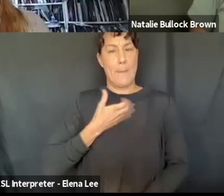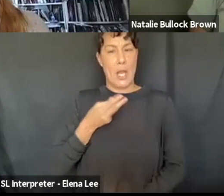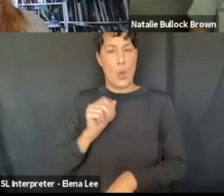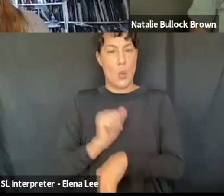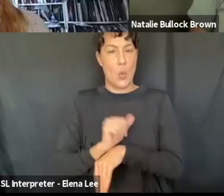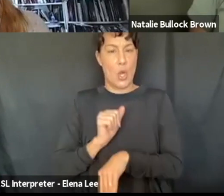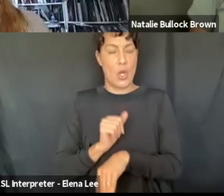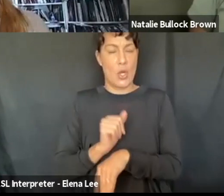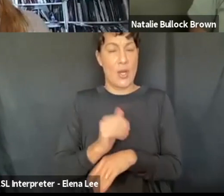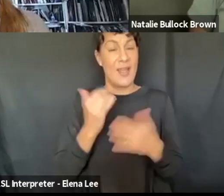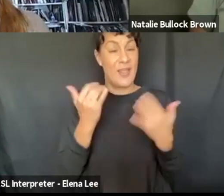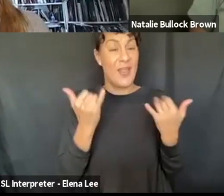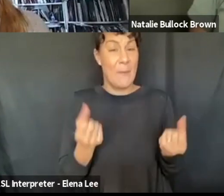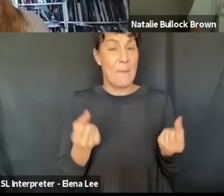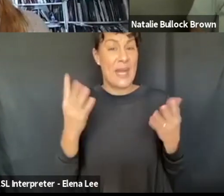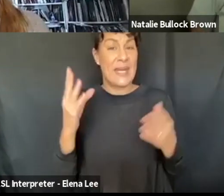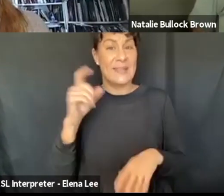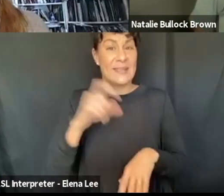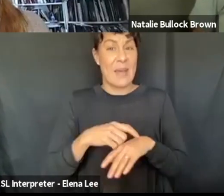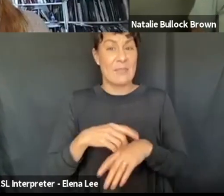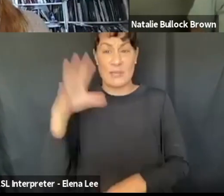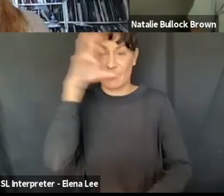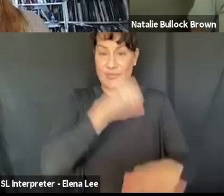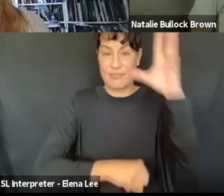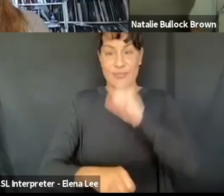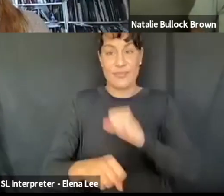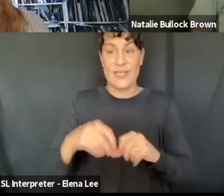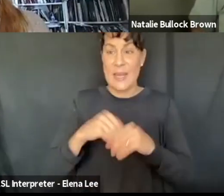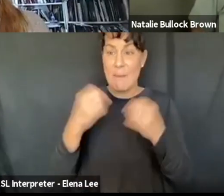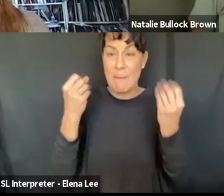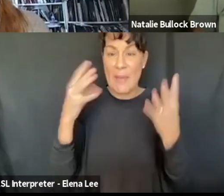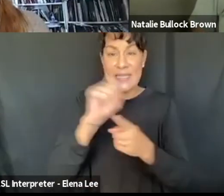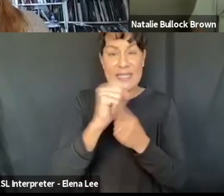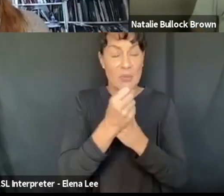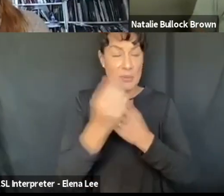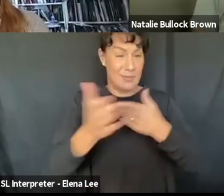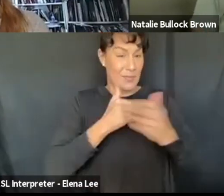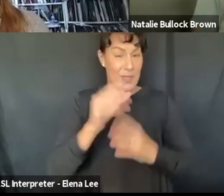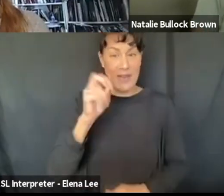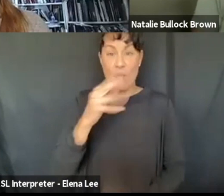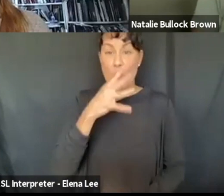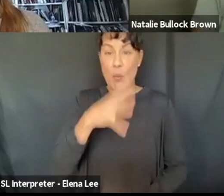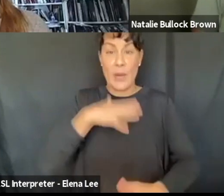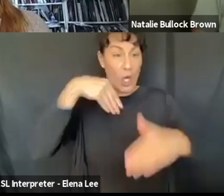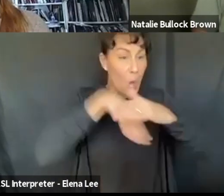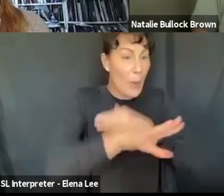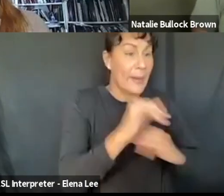in these situations where, like Sherizaan was saying, even if the women going in, if you're not looking at yourself,